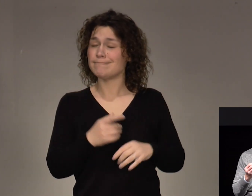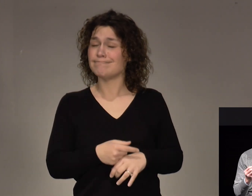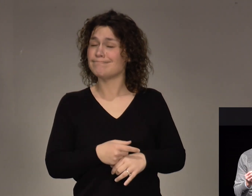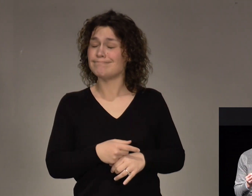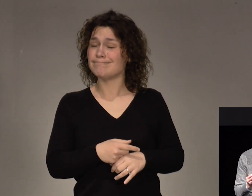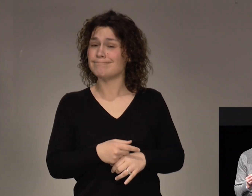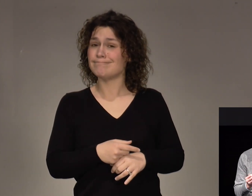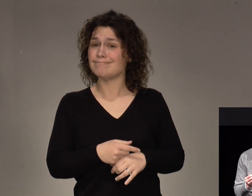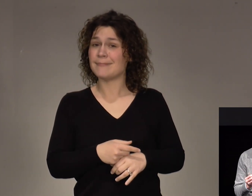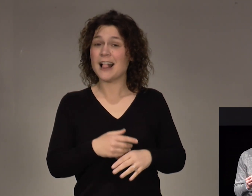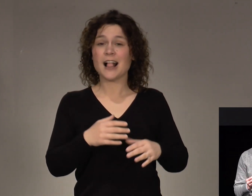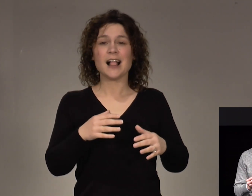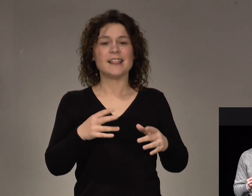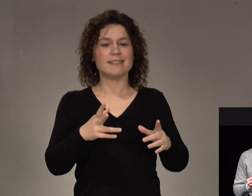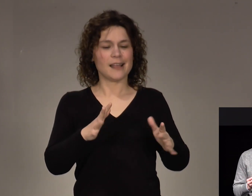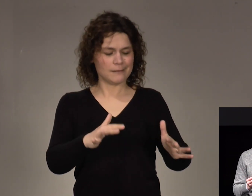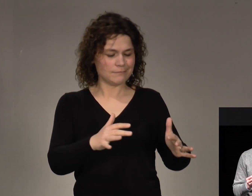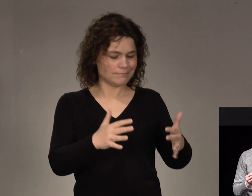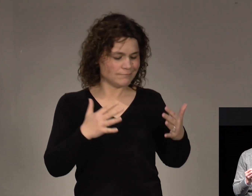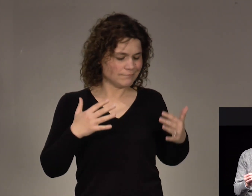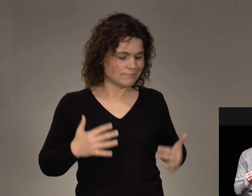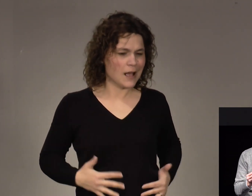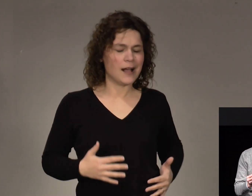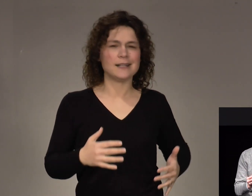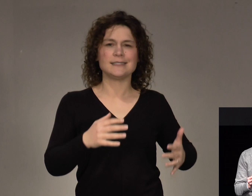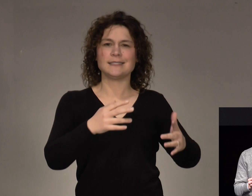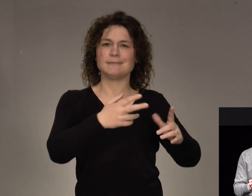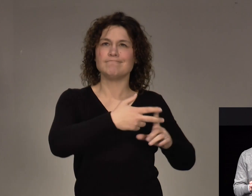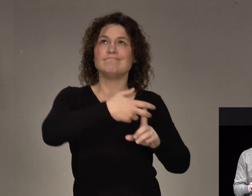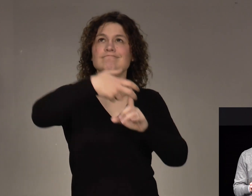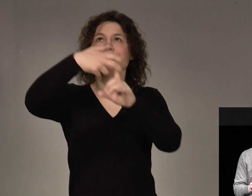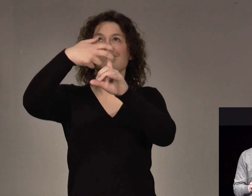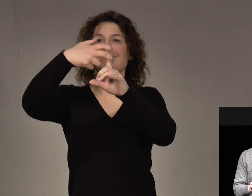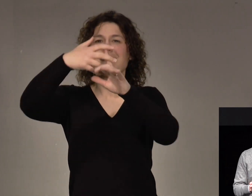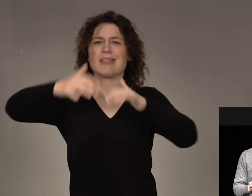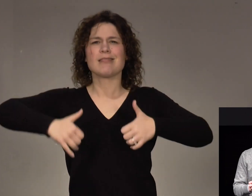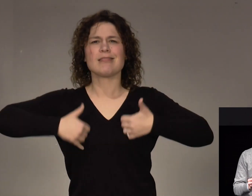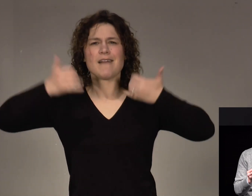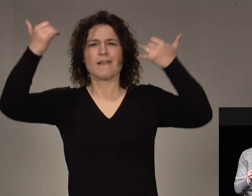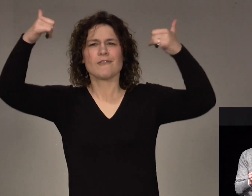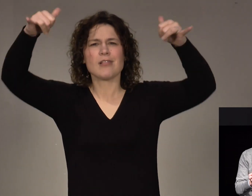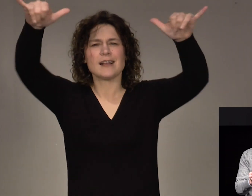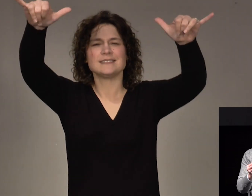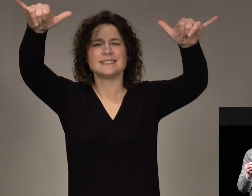resurrection of the body, the life everlasting"--that's our destiny, our